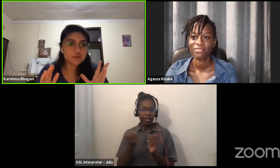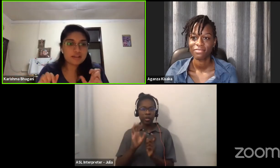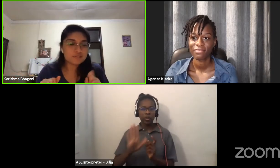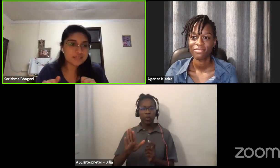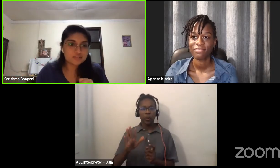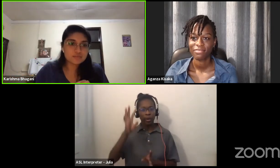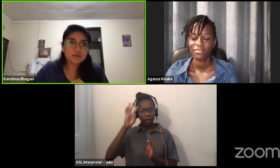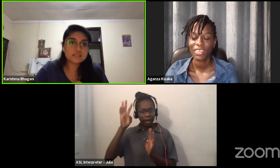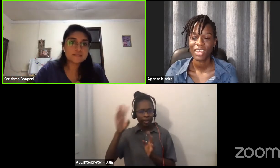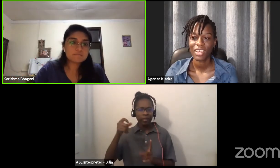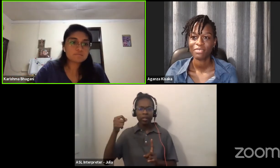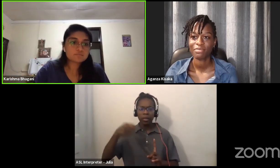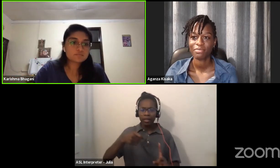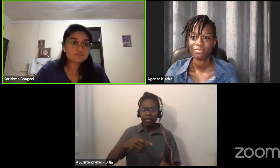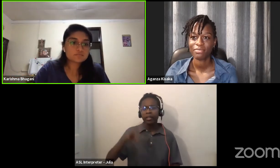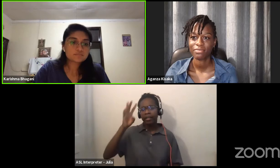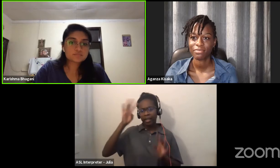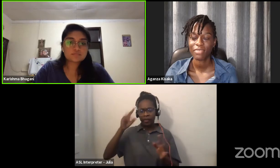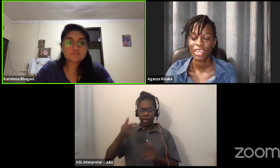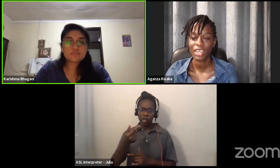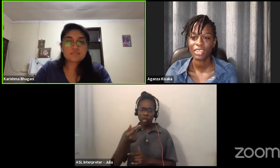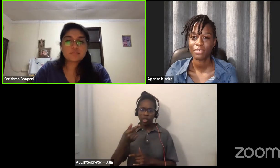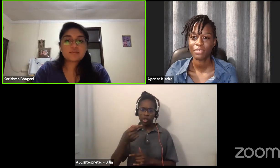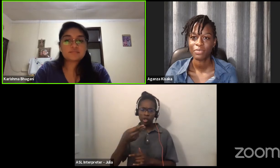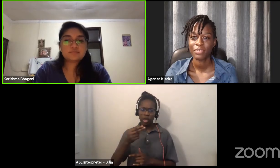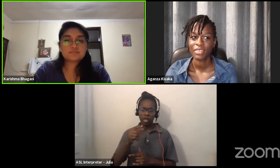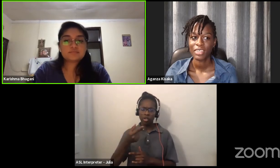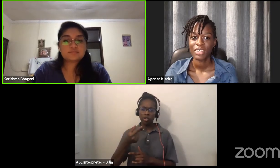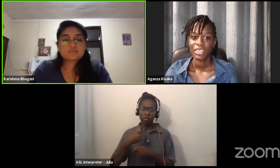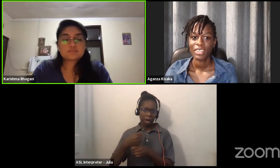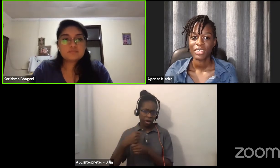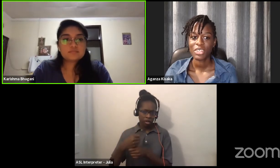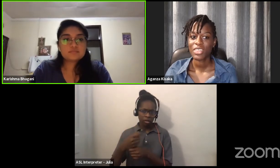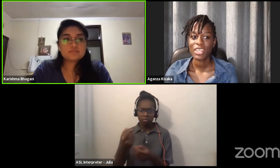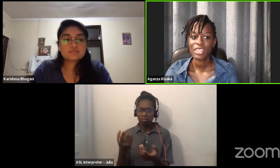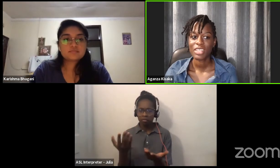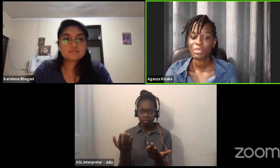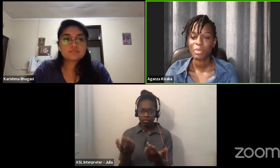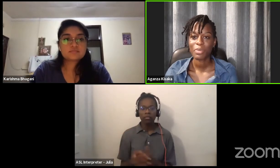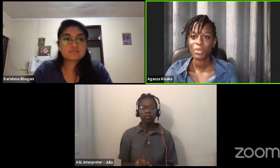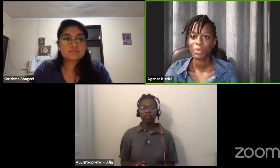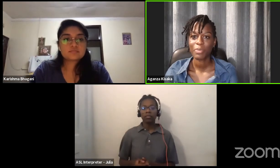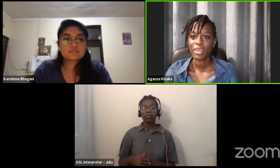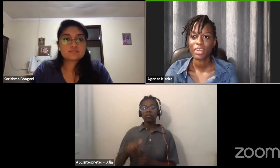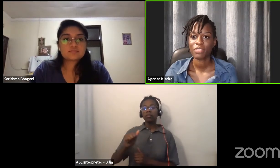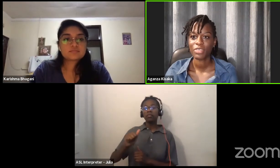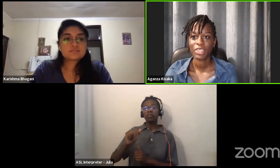You know, in every sense of the word? Yeah, those are the things people don't prepare you for.